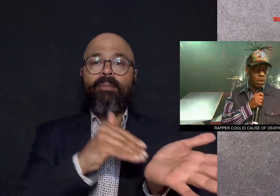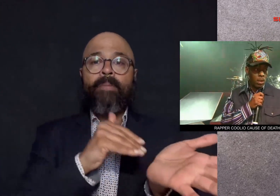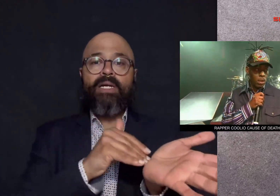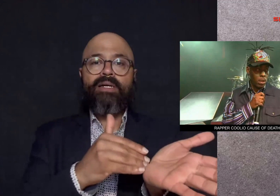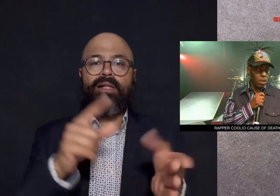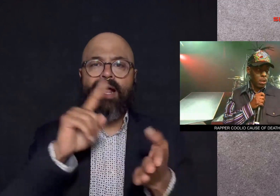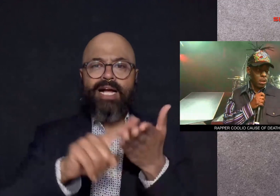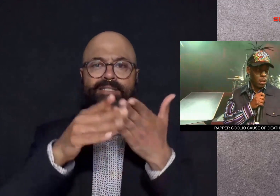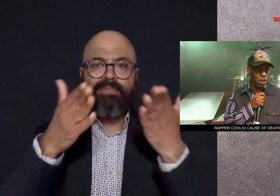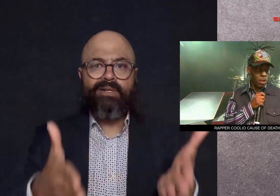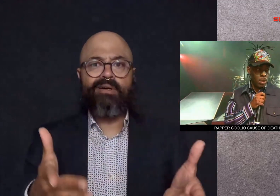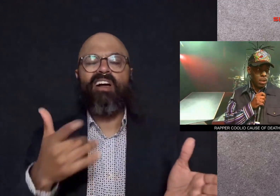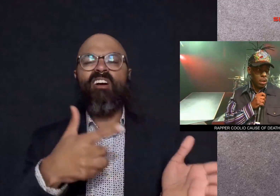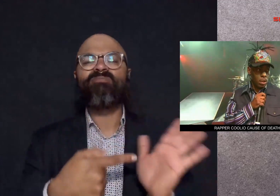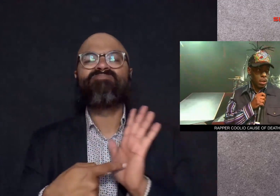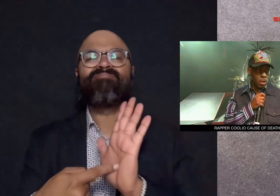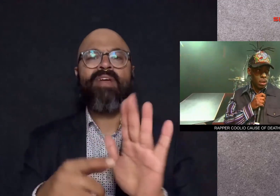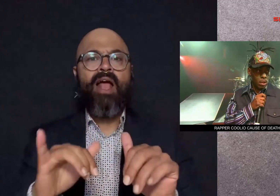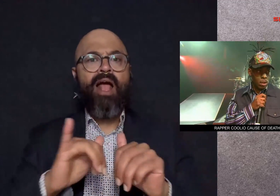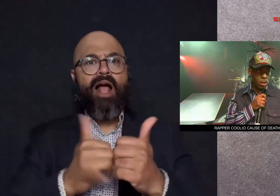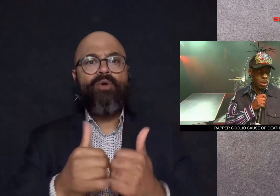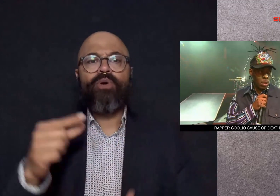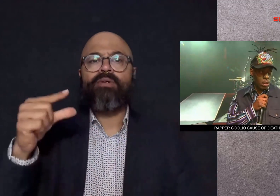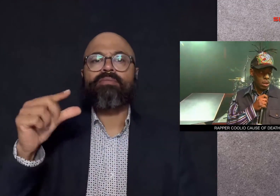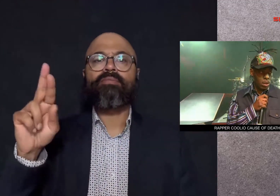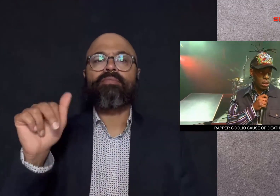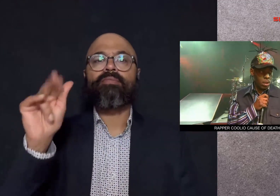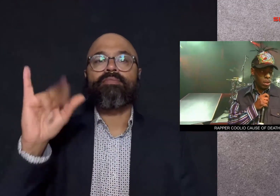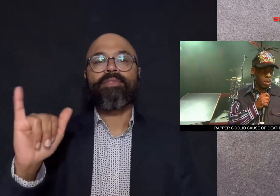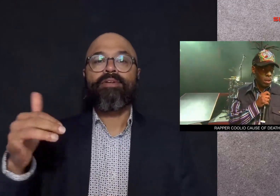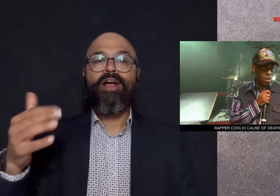the Los Angeles County medical examiner has revealed how Grammy award-winning